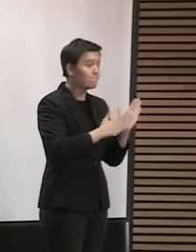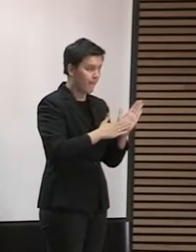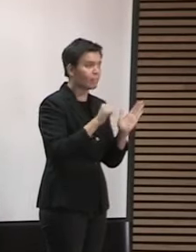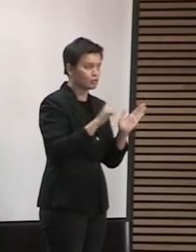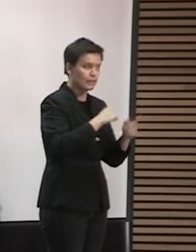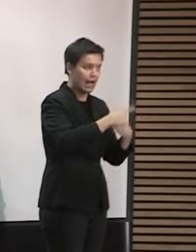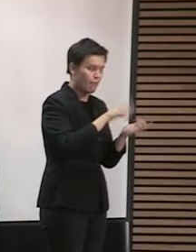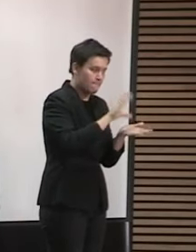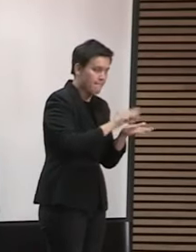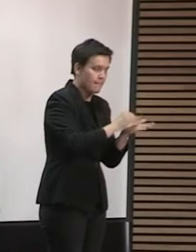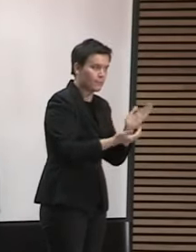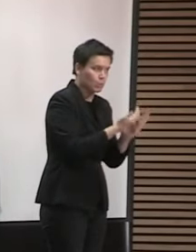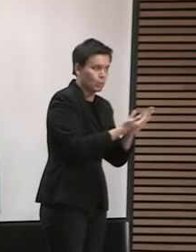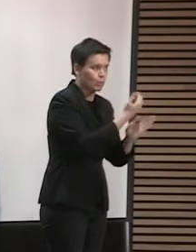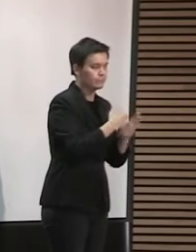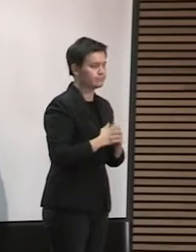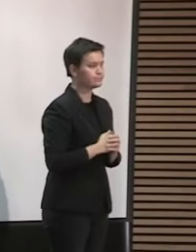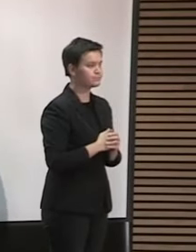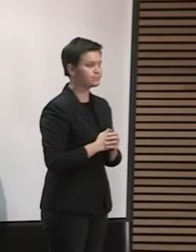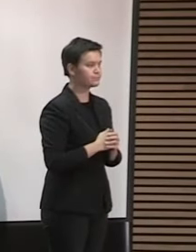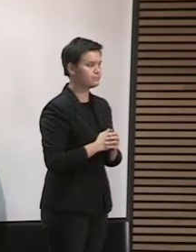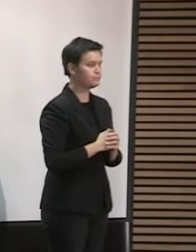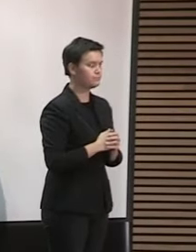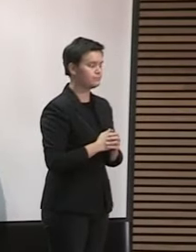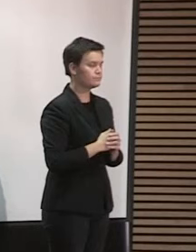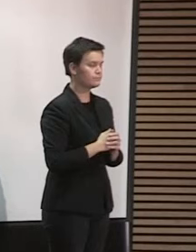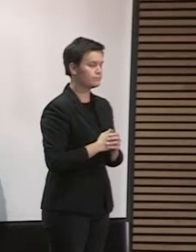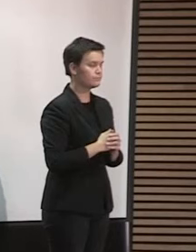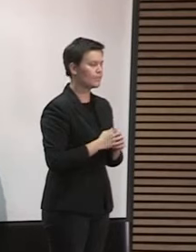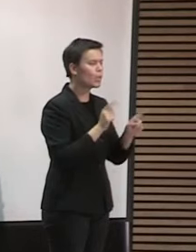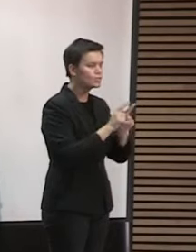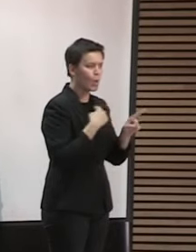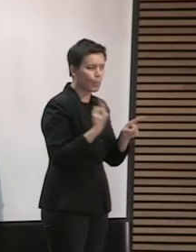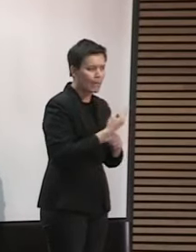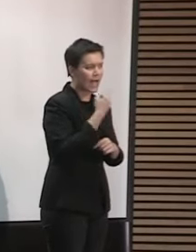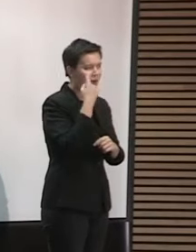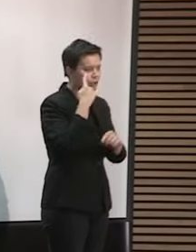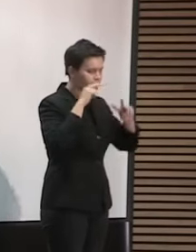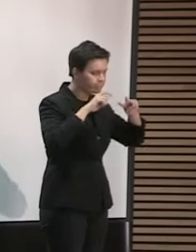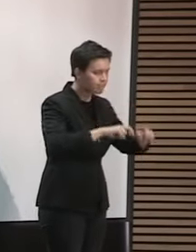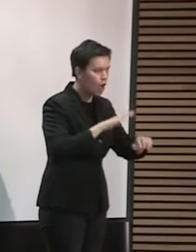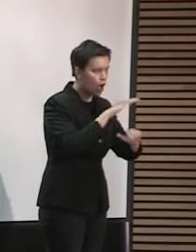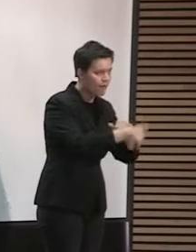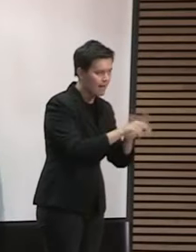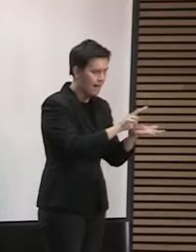further announcements to make on that today other than the fact that we've been keeping in contact. The Director-General was there